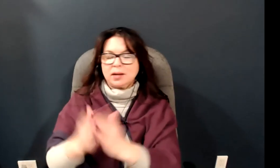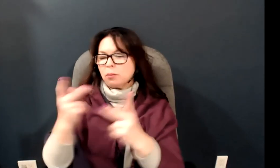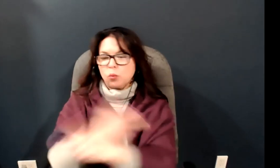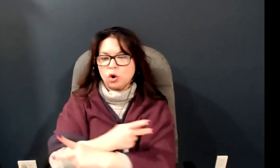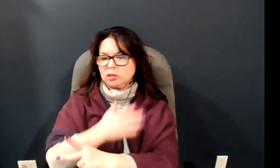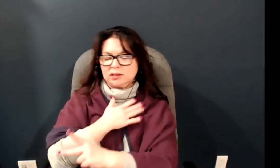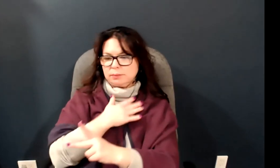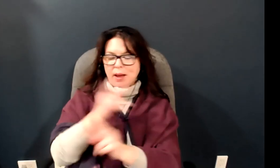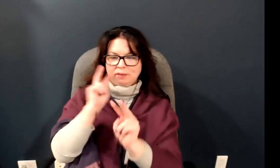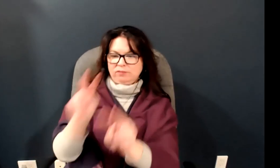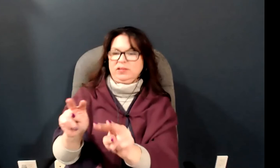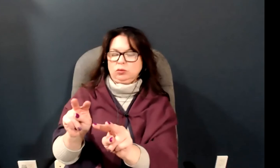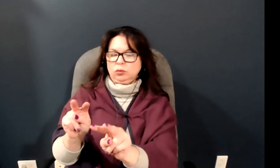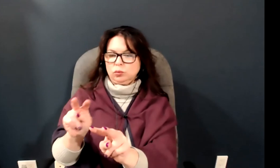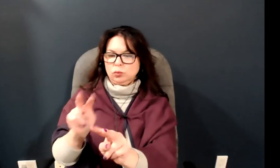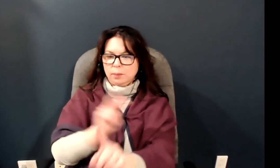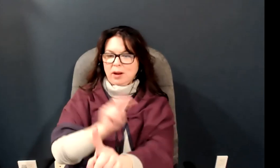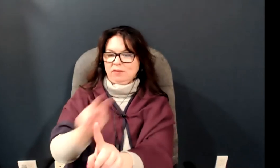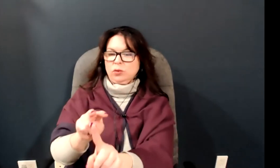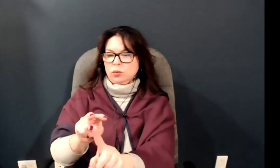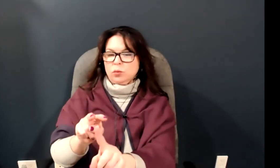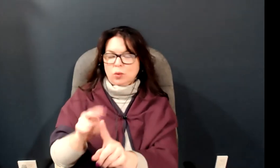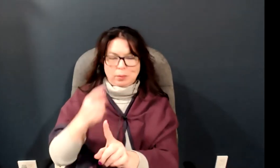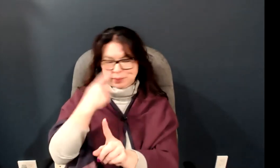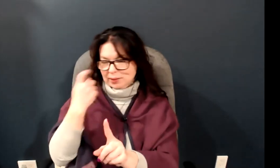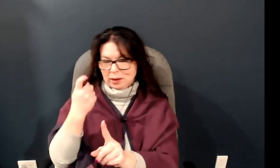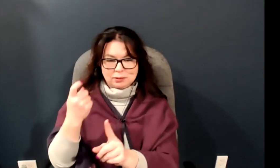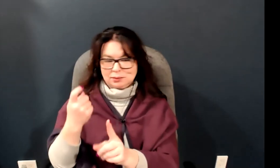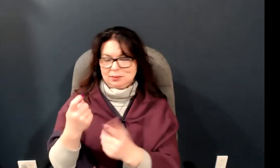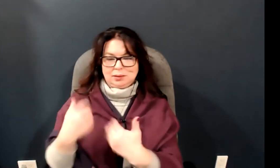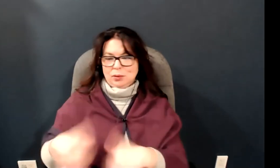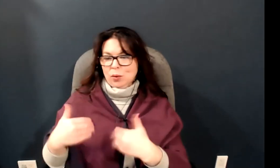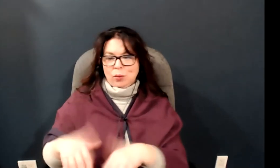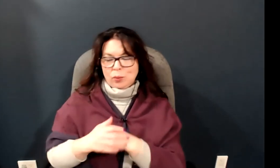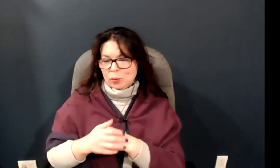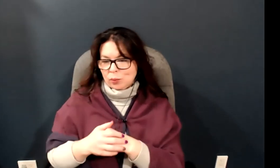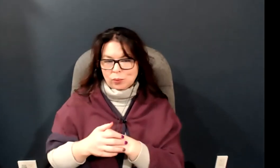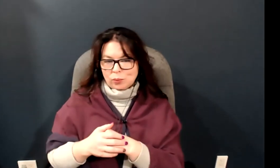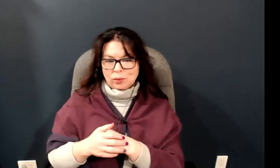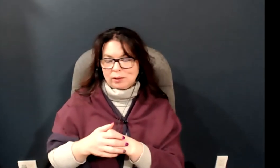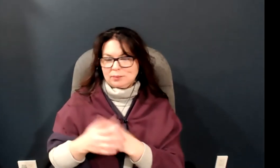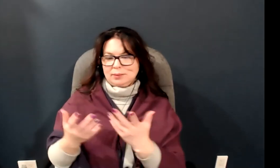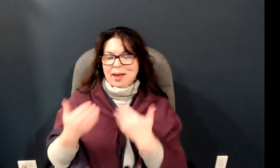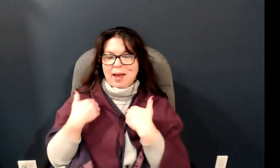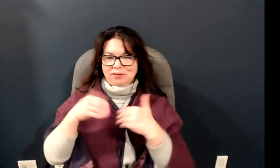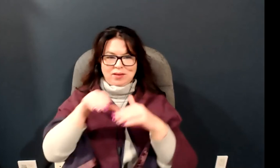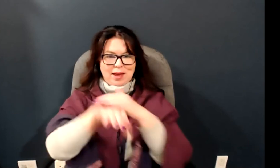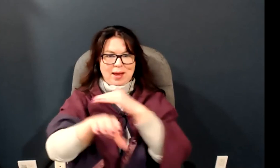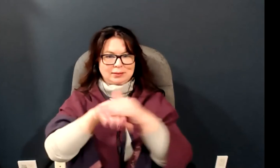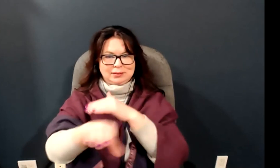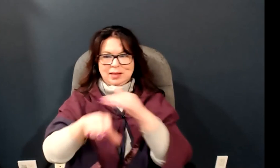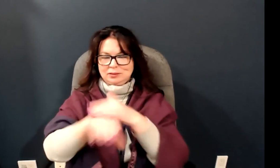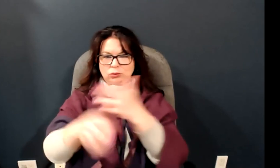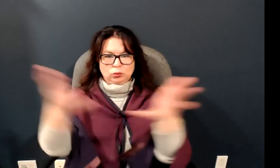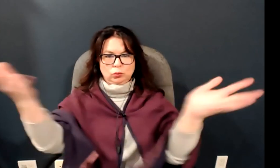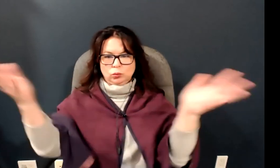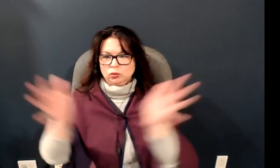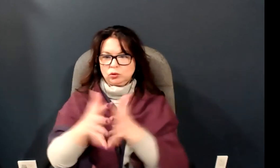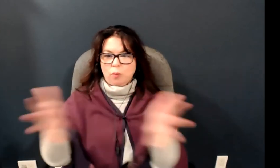in there, like you were saying, forgotten as opposed to neglected and in '97, I can